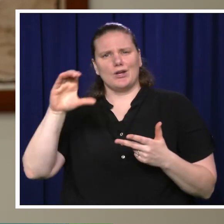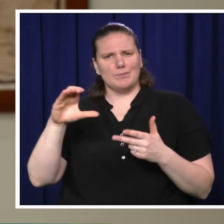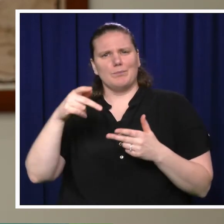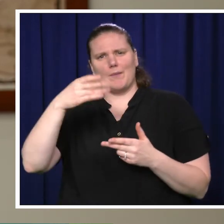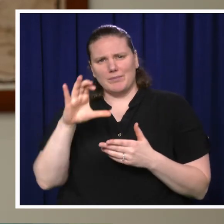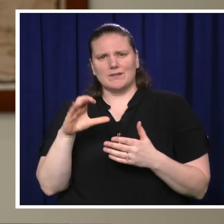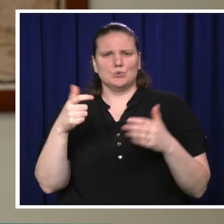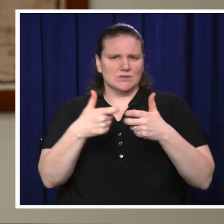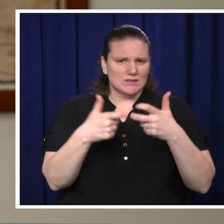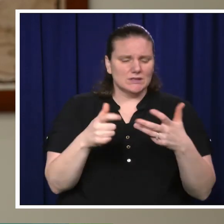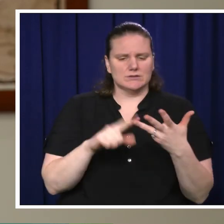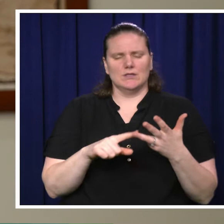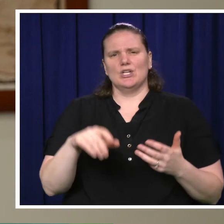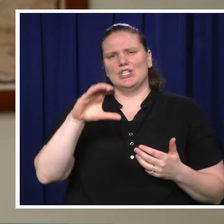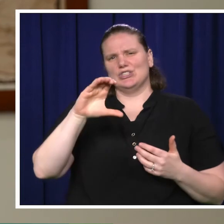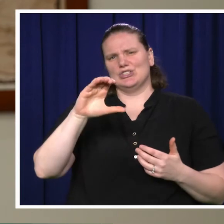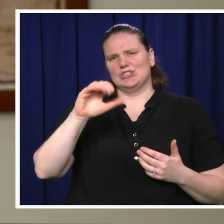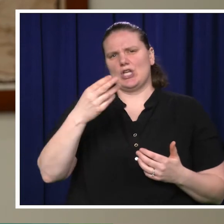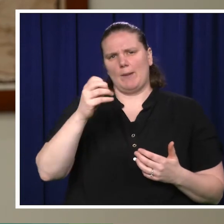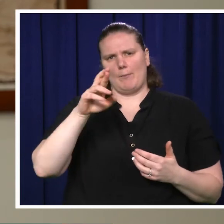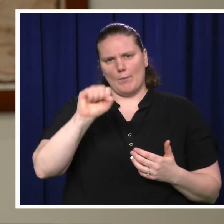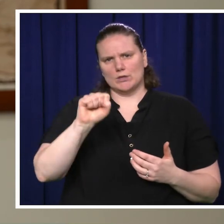Public Utilities and the Greater Vancouver Chamber of Commerce.